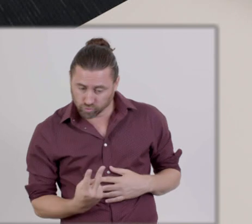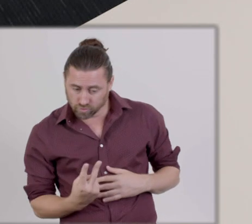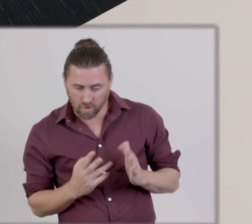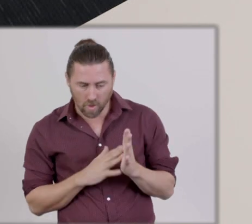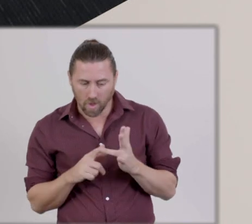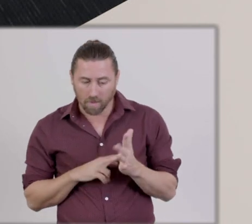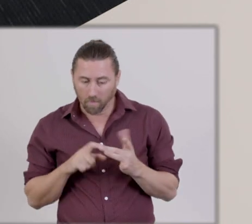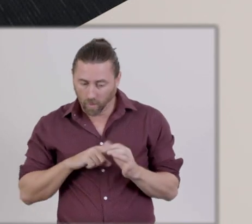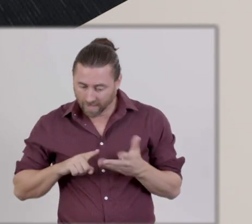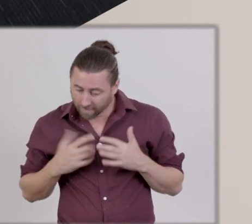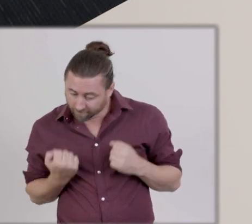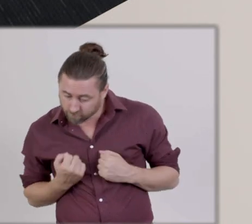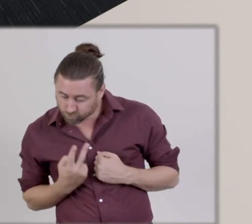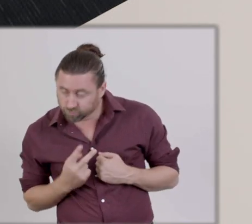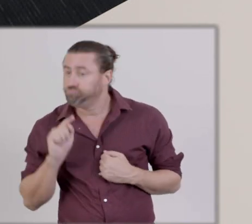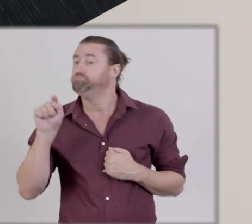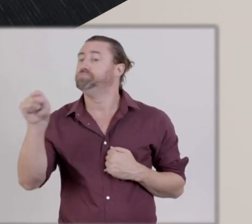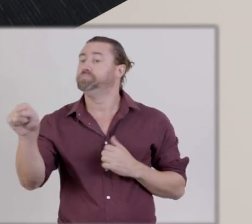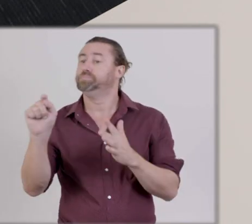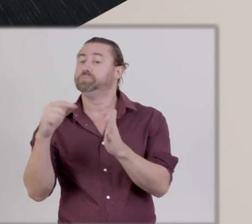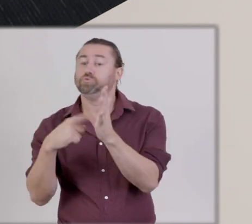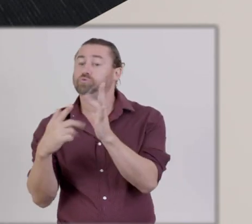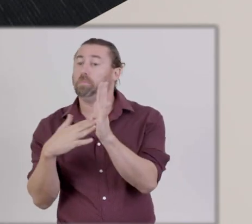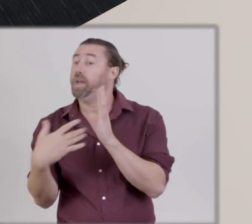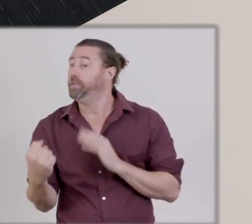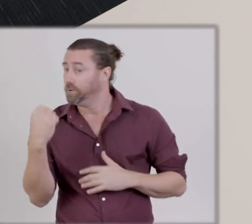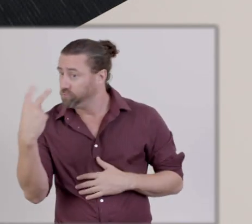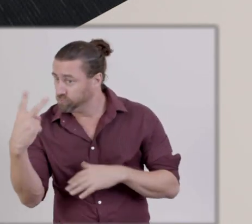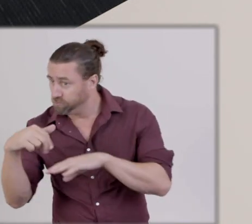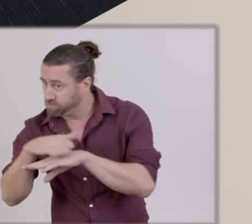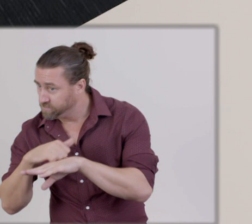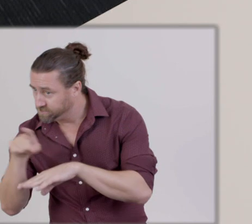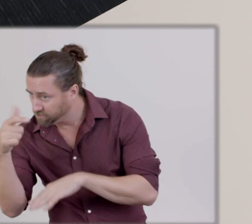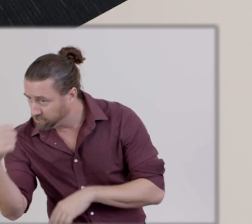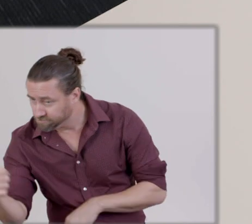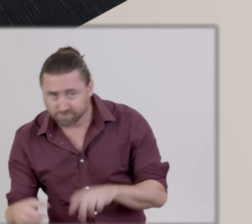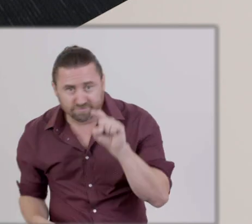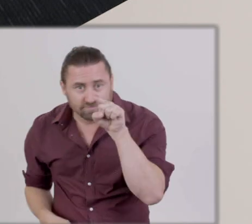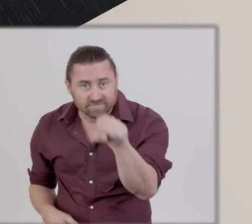Two biscuits on Monique's plate, two biscuits on Tom's plate,